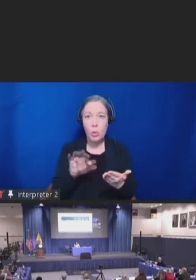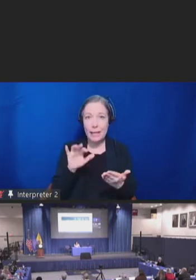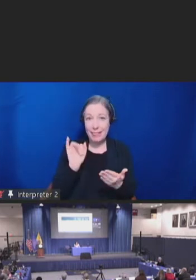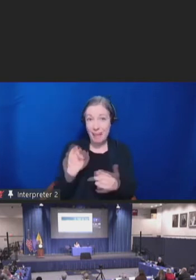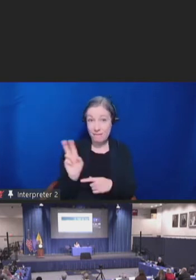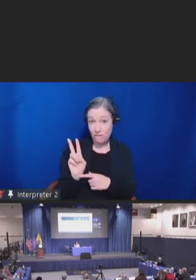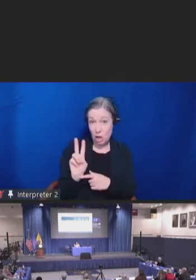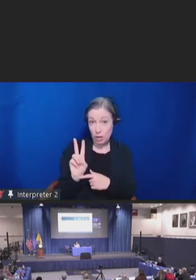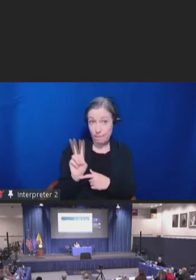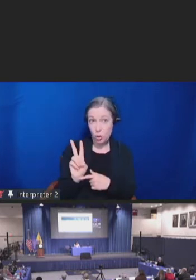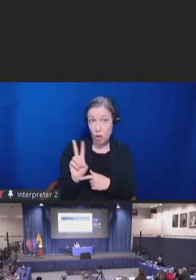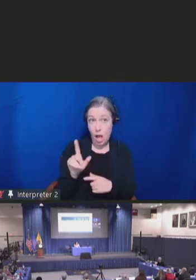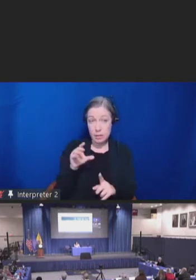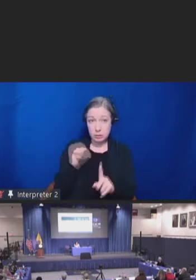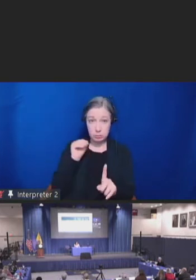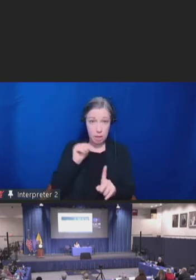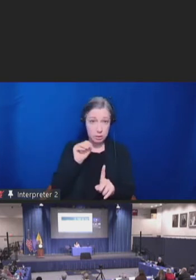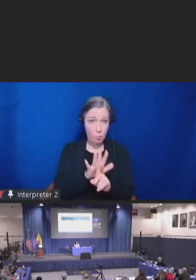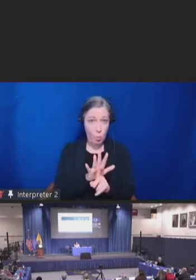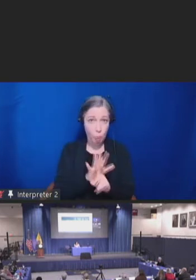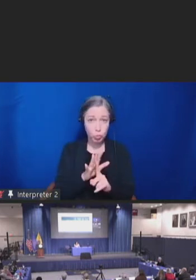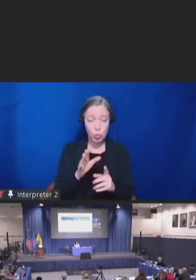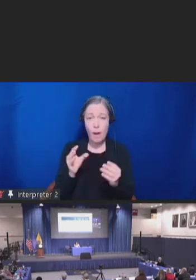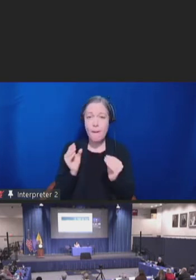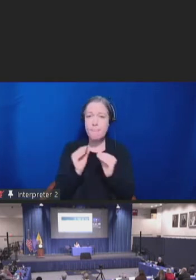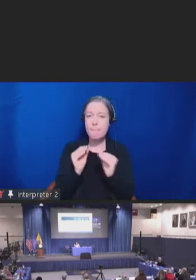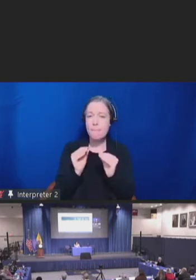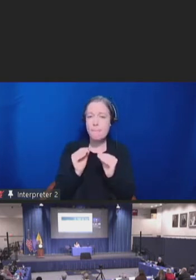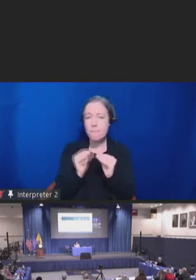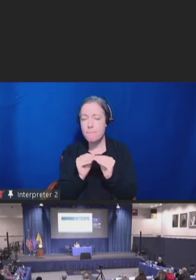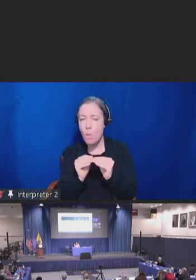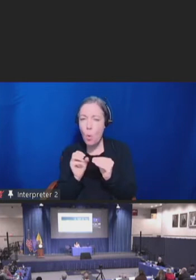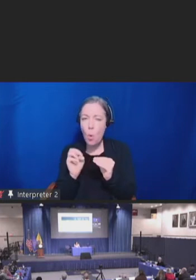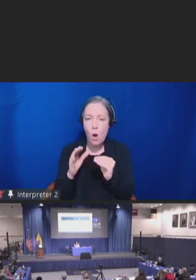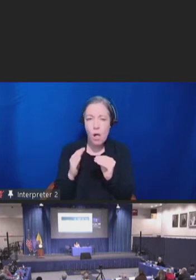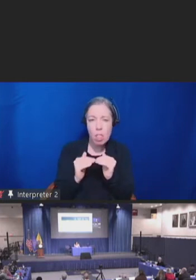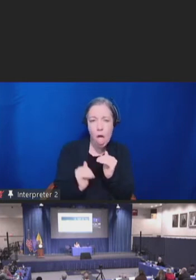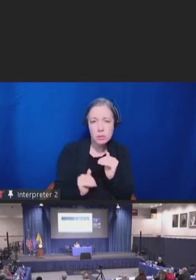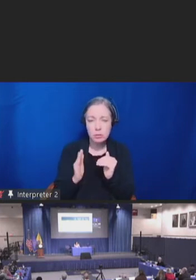it as a dichotomous exposure more or less than three milligrams of vaccine-associated aluminum.